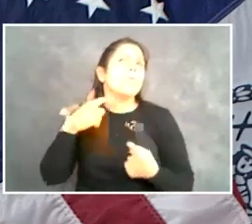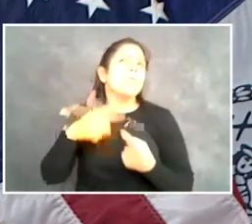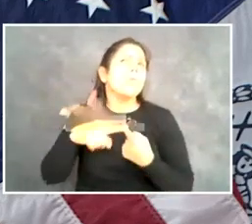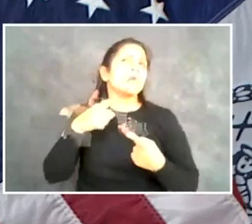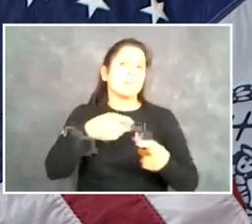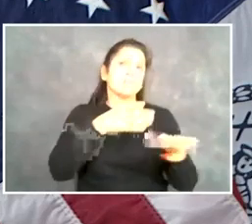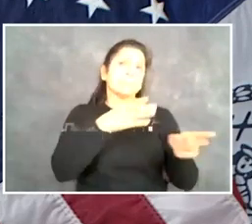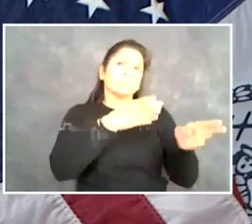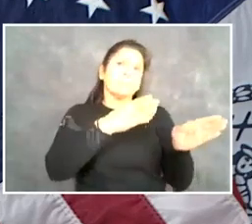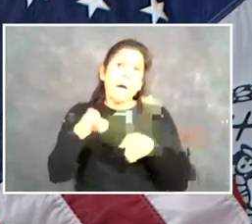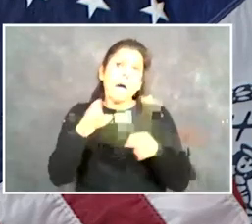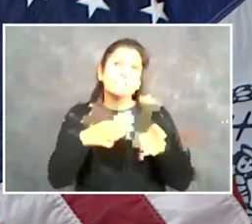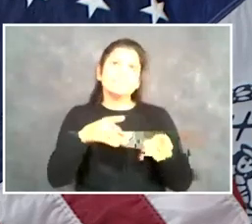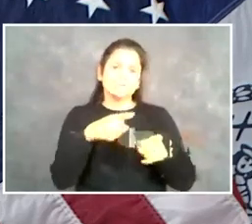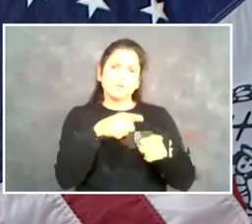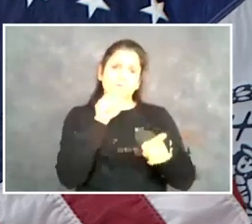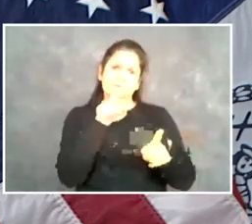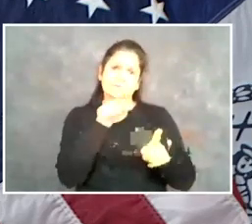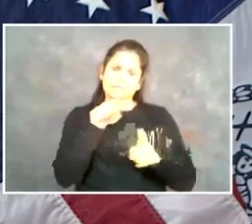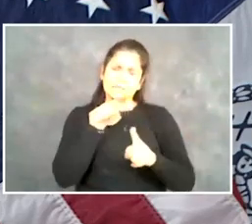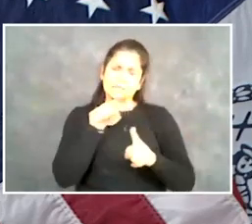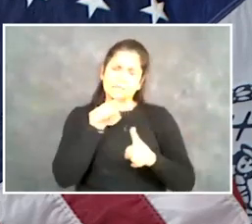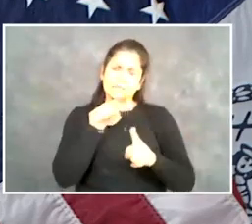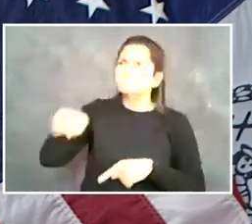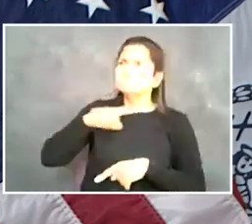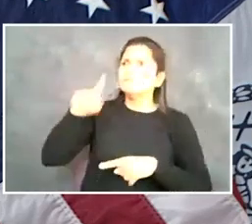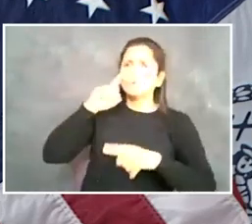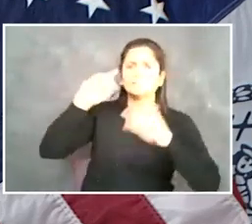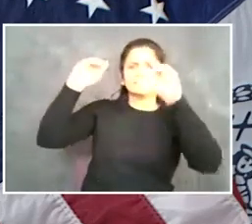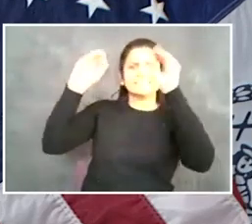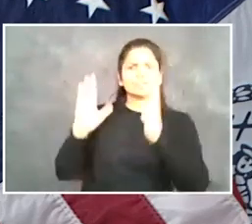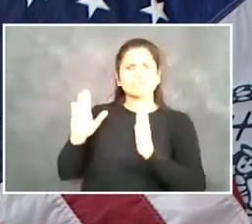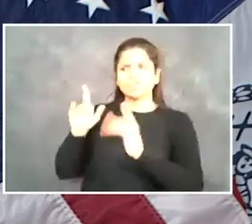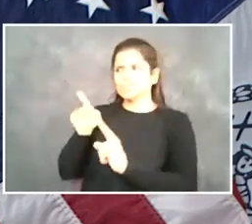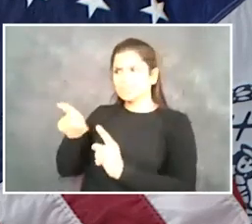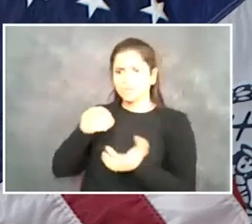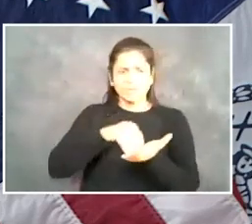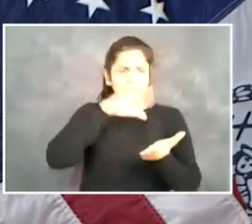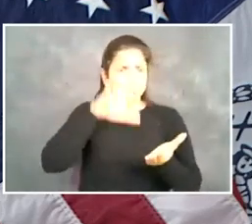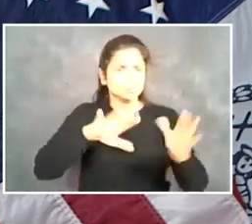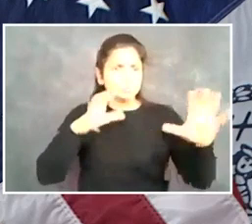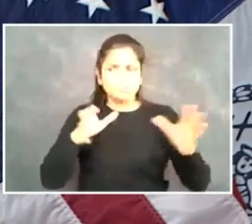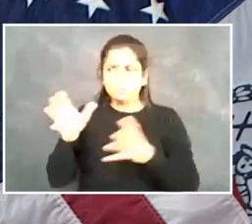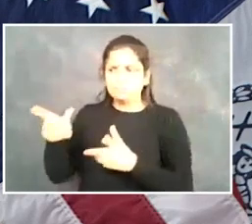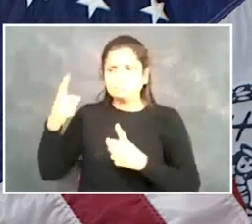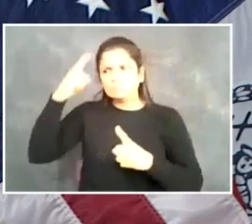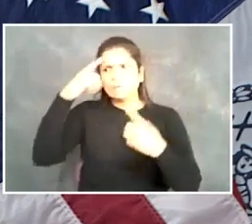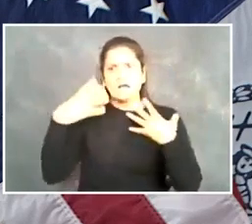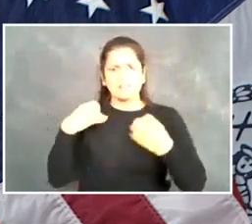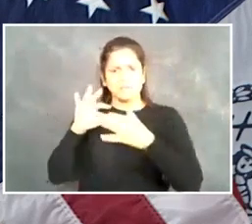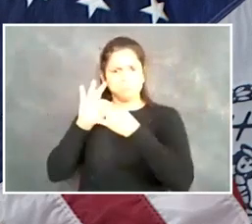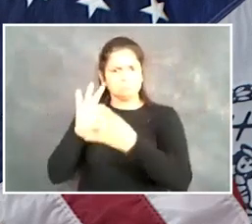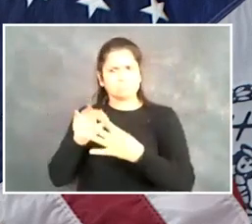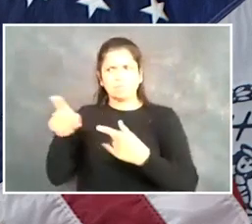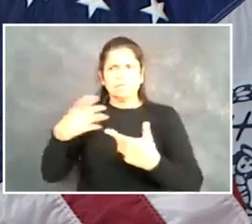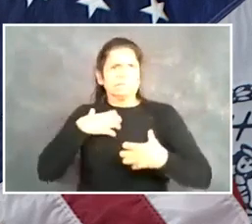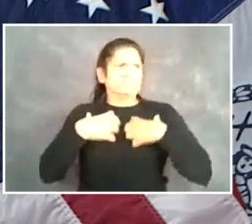IF WE CAN EXPECT A SPECIFIC PLAN FOR TEACHERS AND STUDENTS